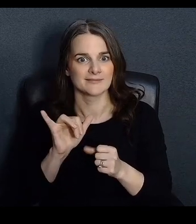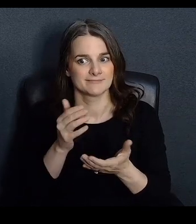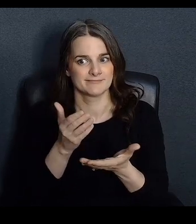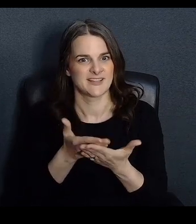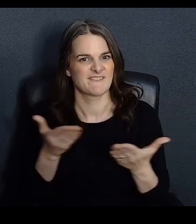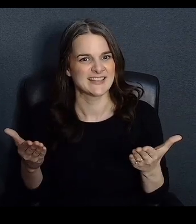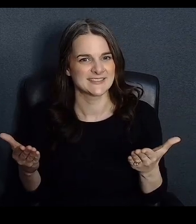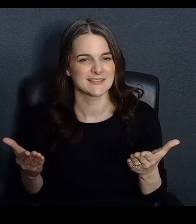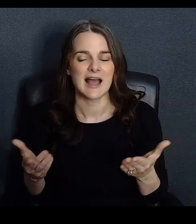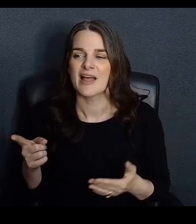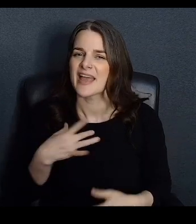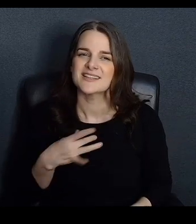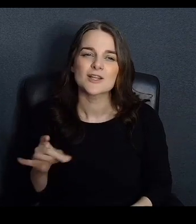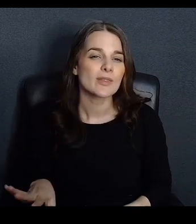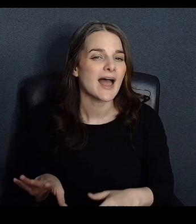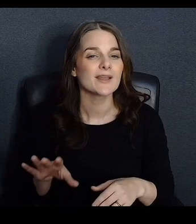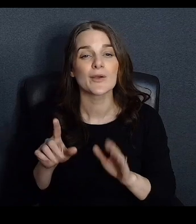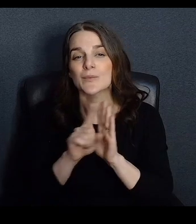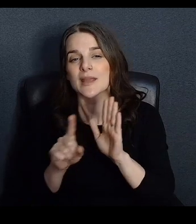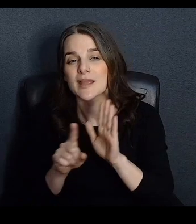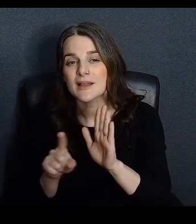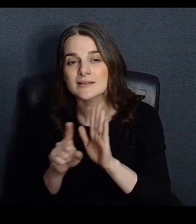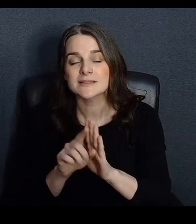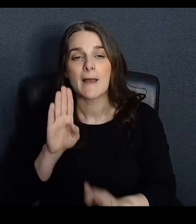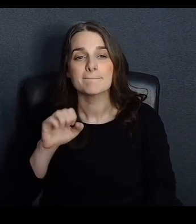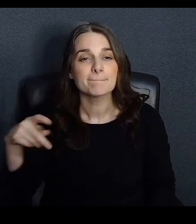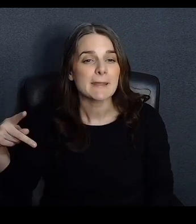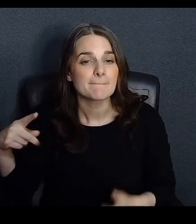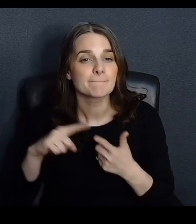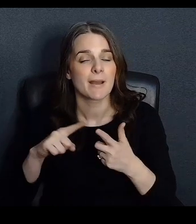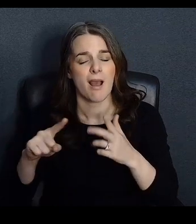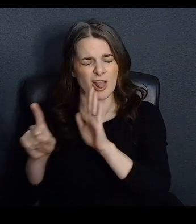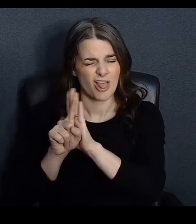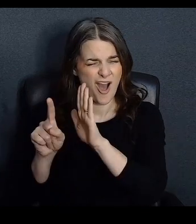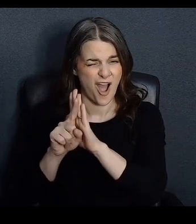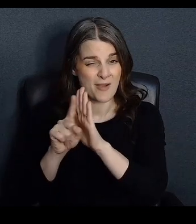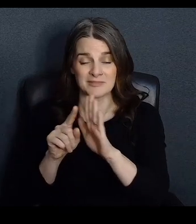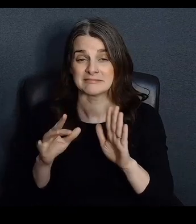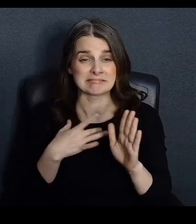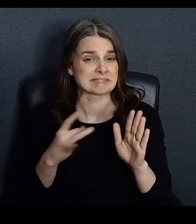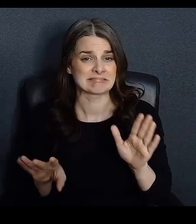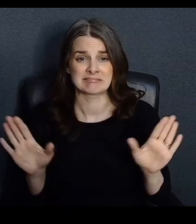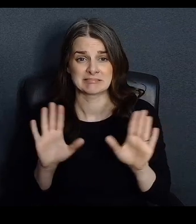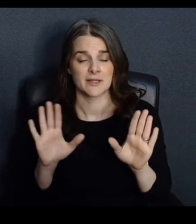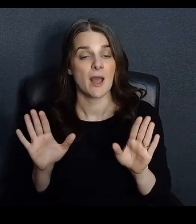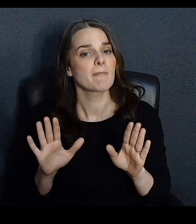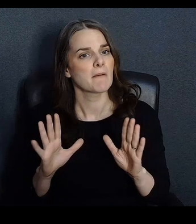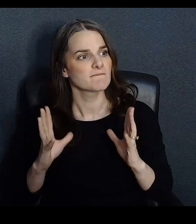hub in their home because they did not like rings, or beeps, or other alarm tones. But they were OK with hearing their own voice,